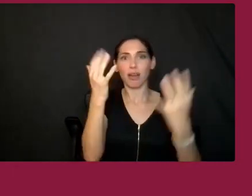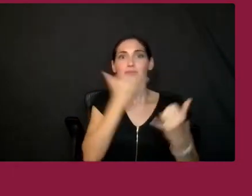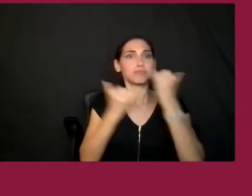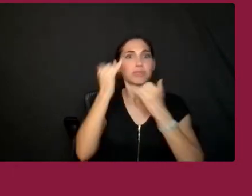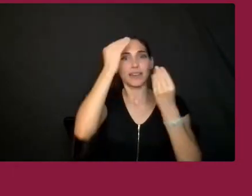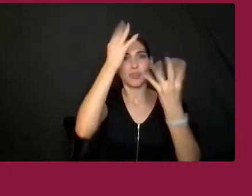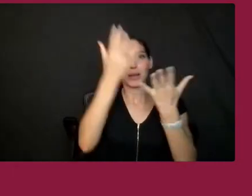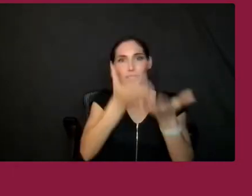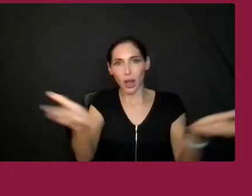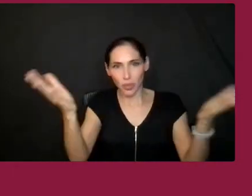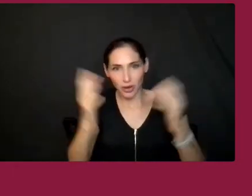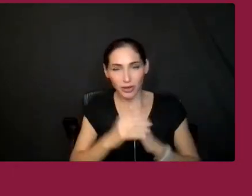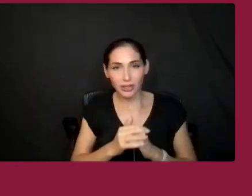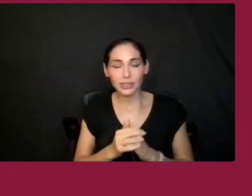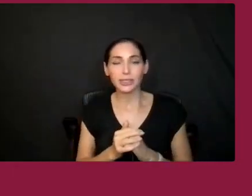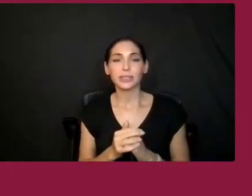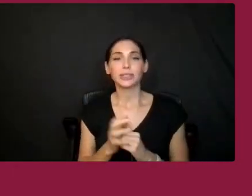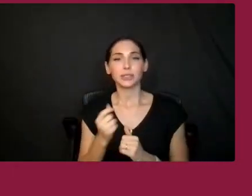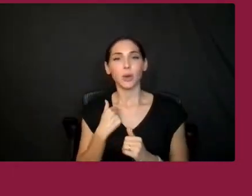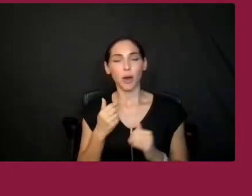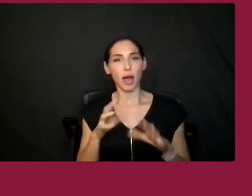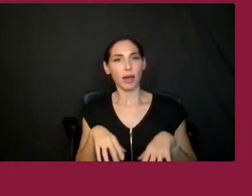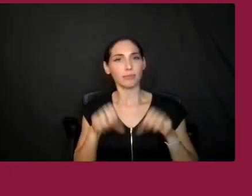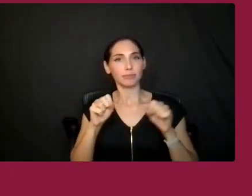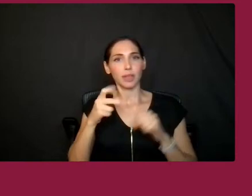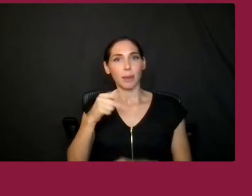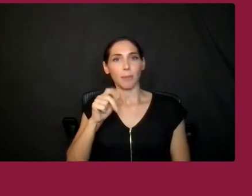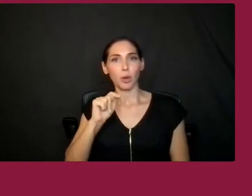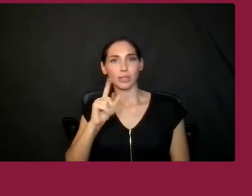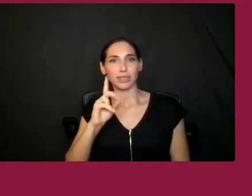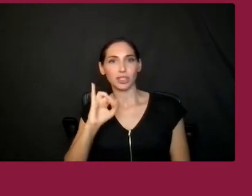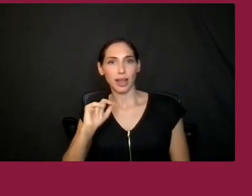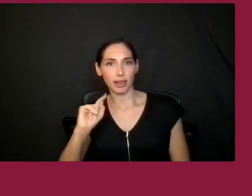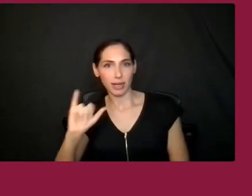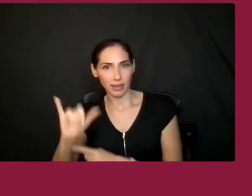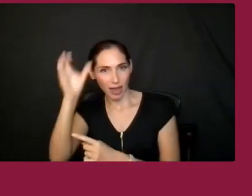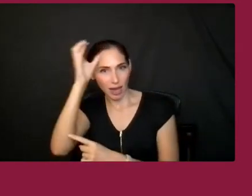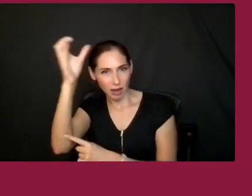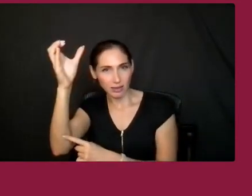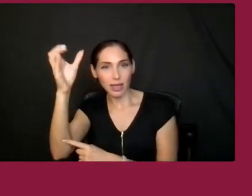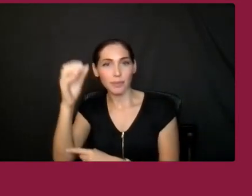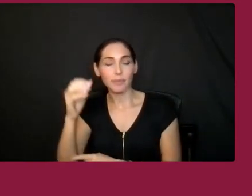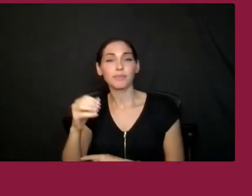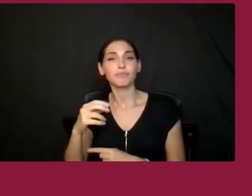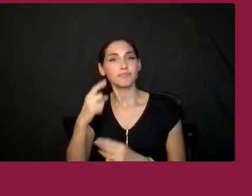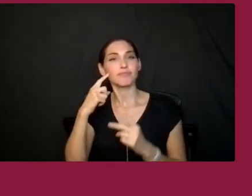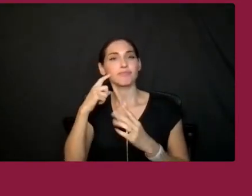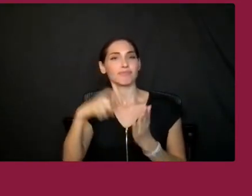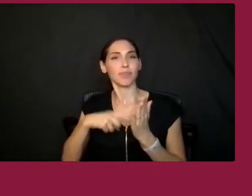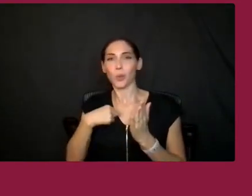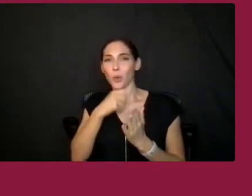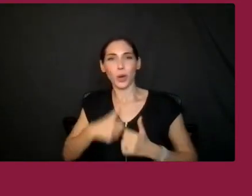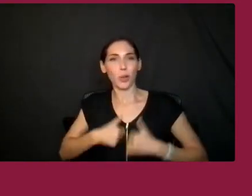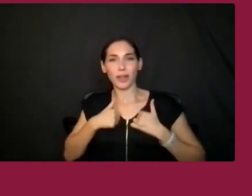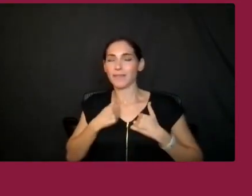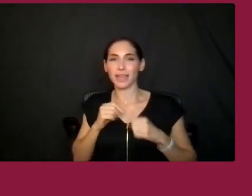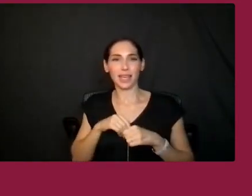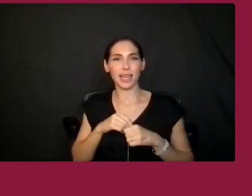I take up the blurred concepts of post-igiality, which acknowledges that we do not exist in a binary off and on mode, and that we should trace the ways